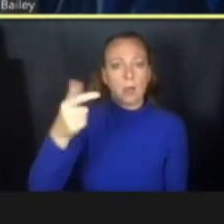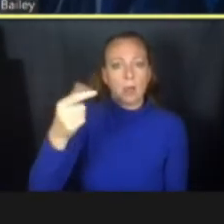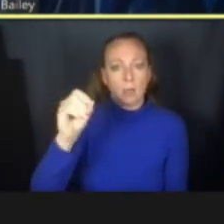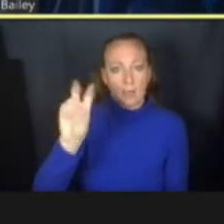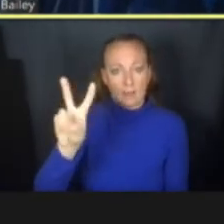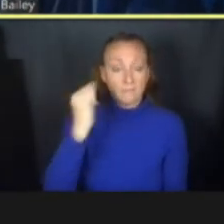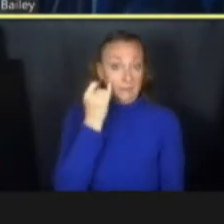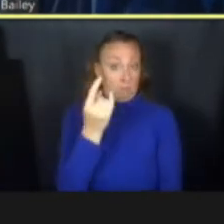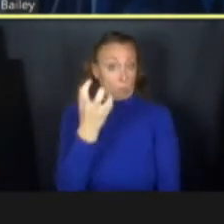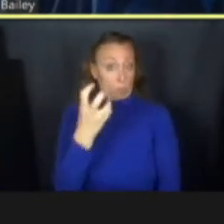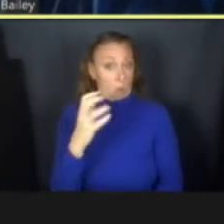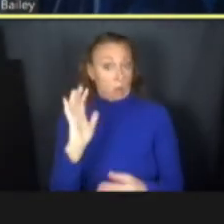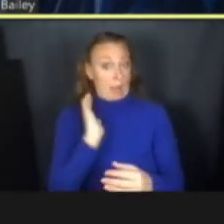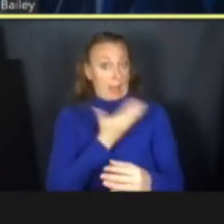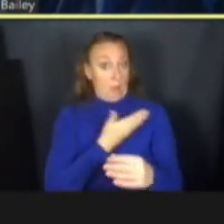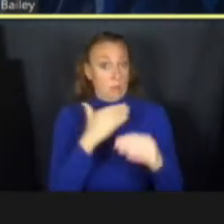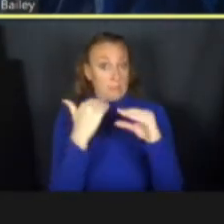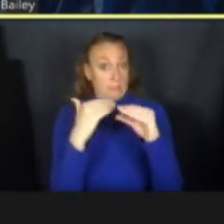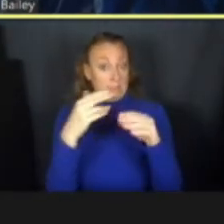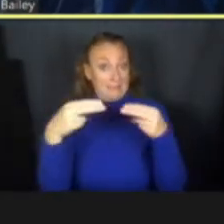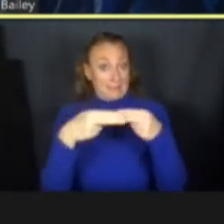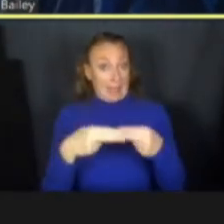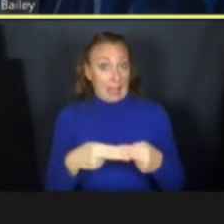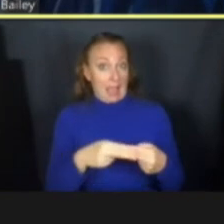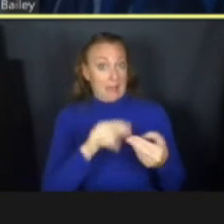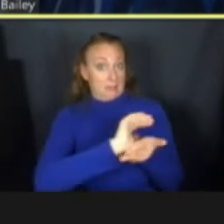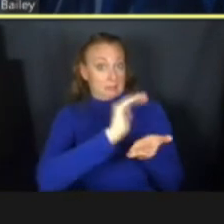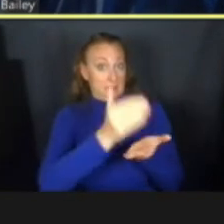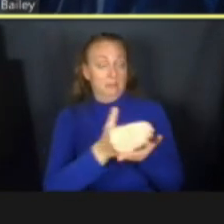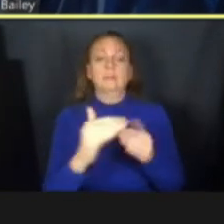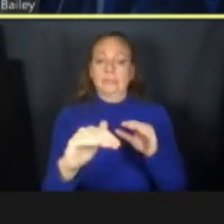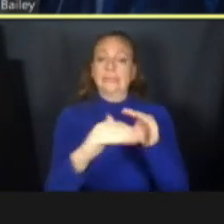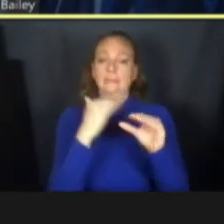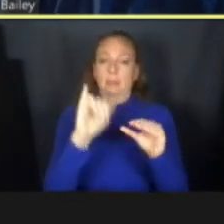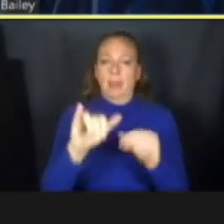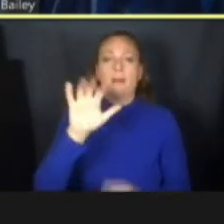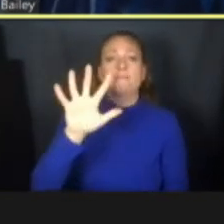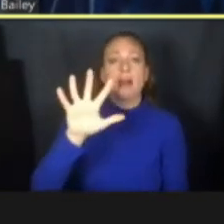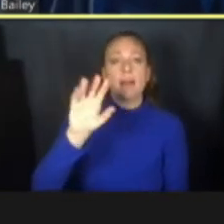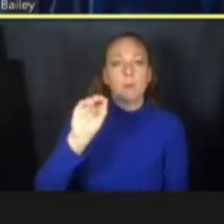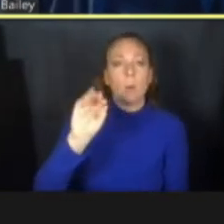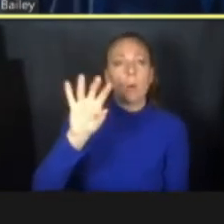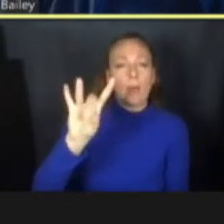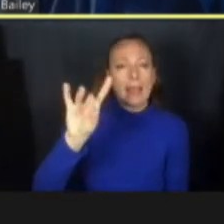that's the correct email to hit us at, 508@accessdashboard.gov.